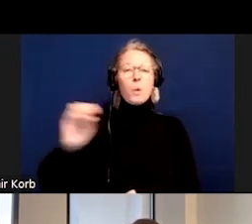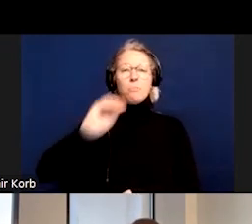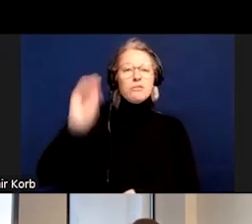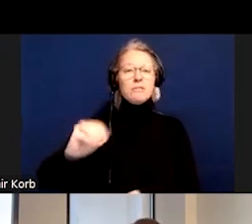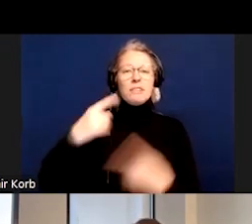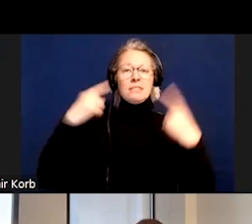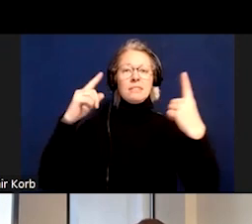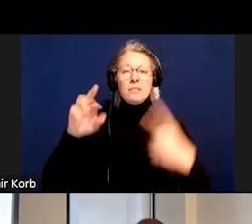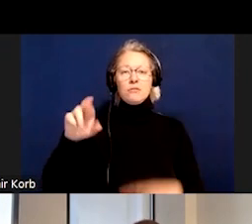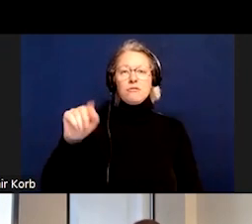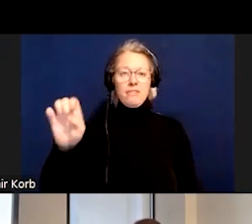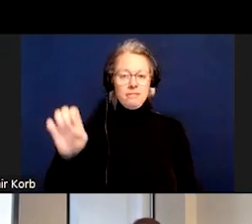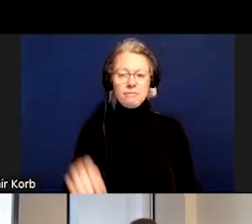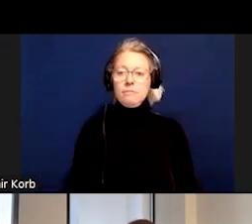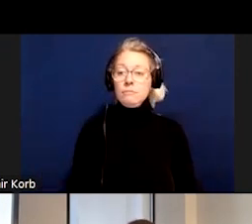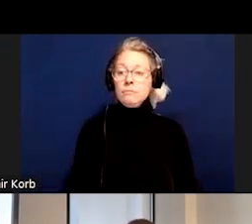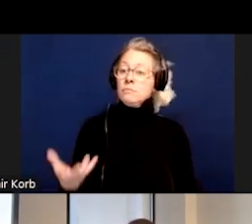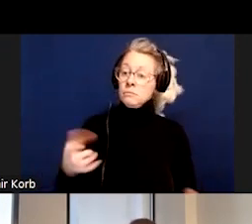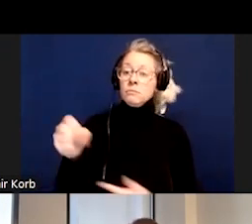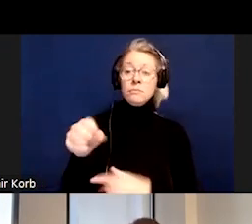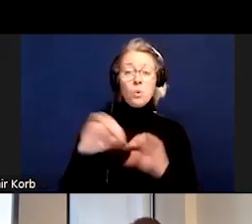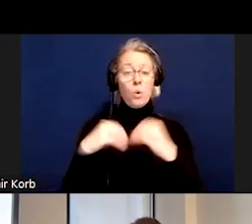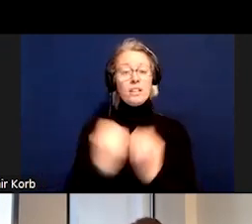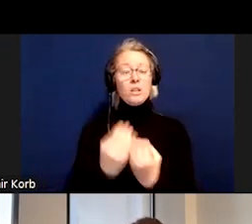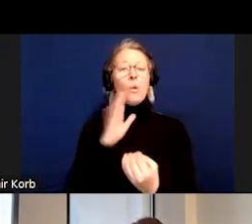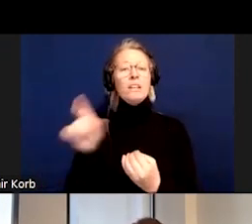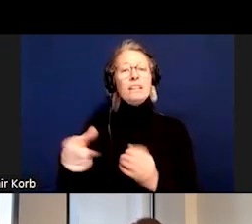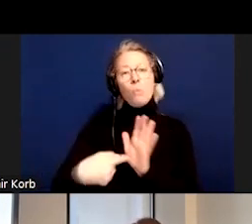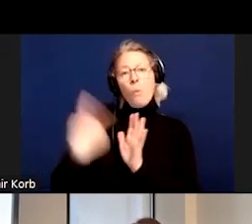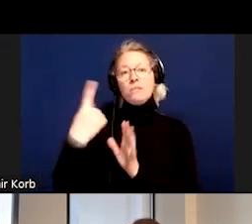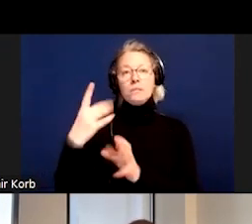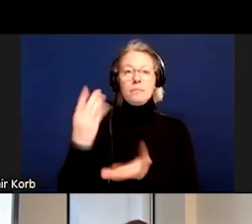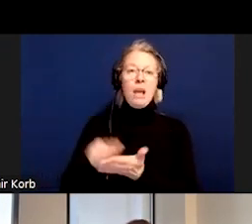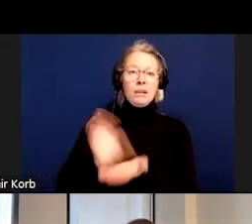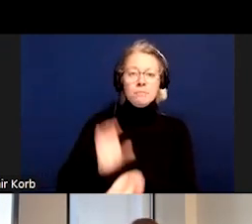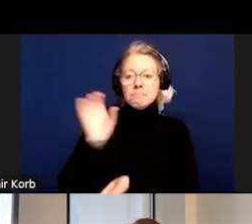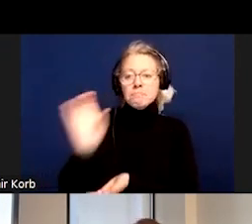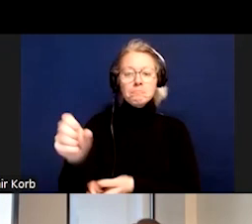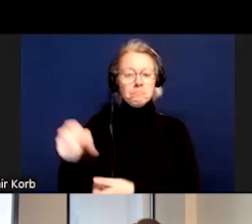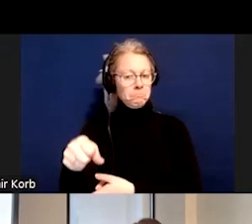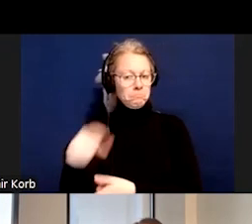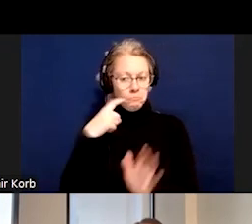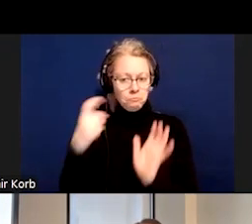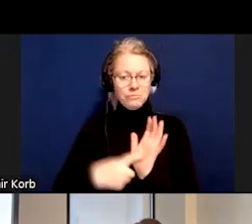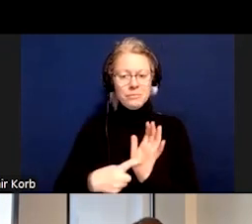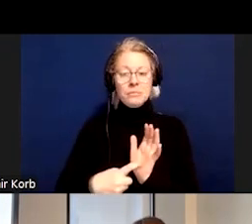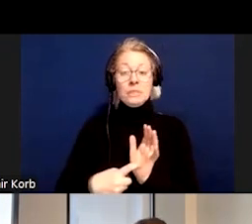always need and seek funding for one-time projects, we acknowledge that the most significant